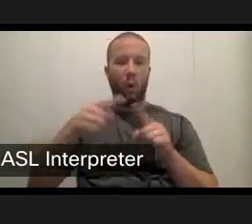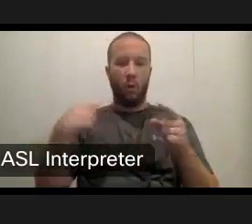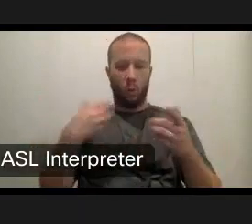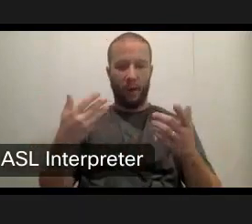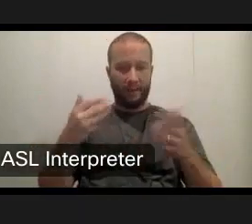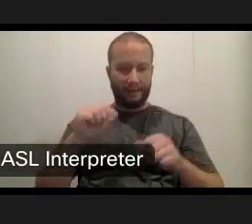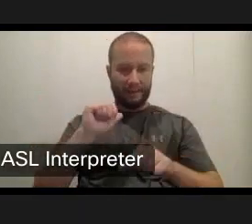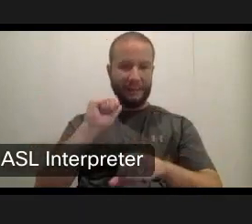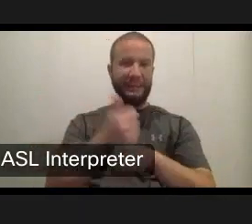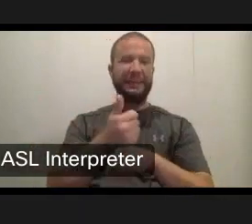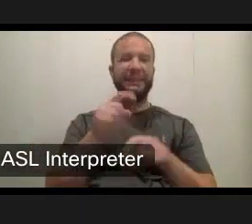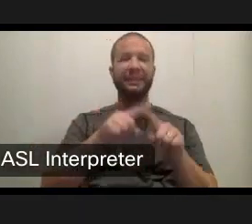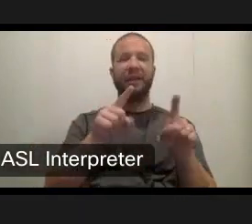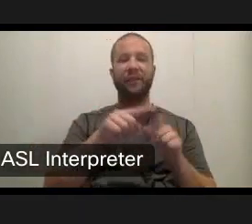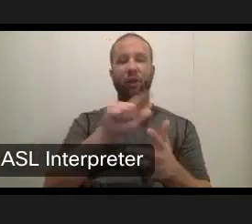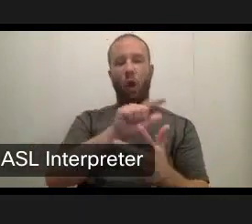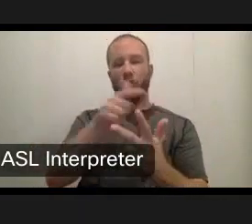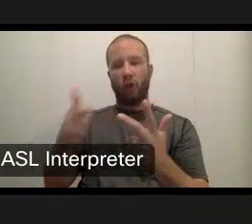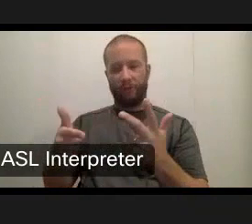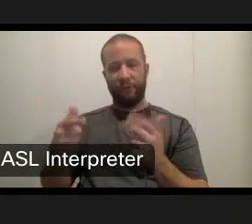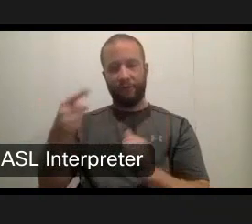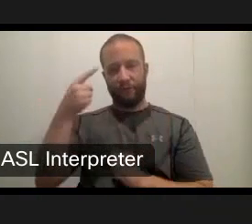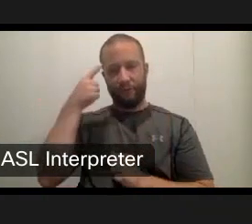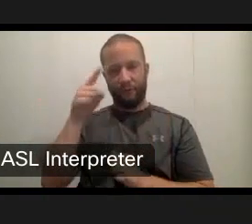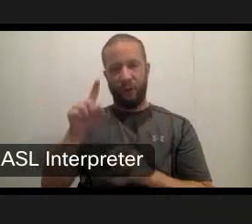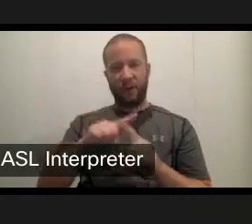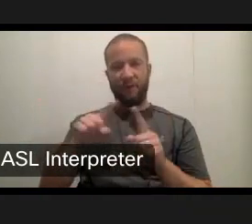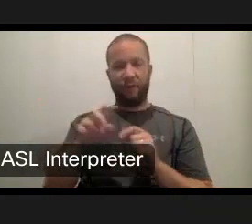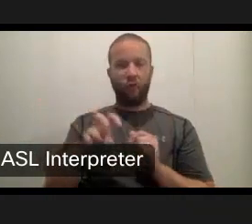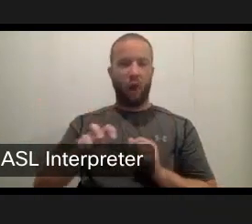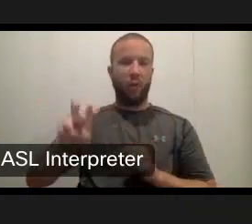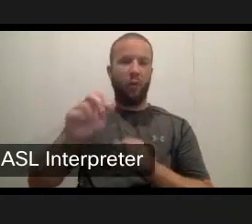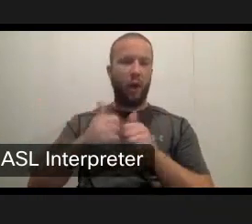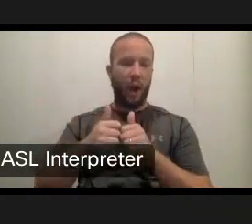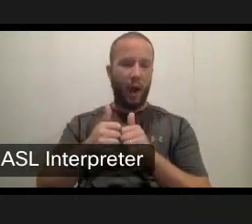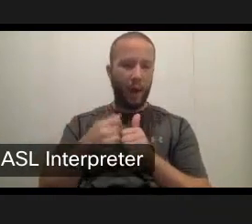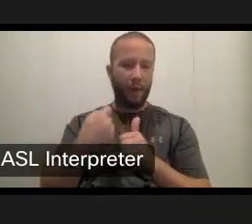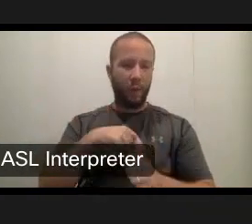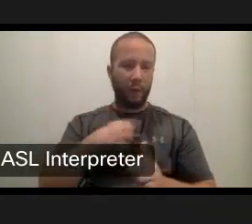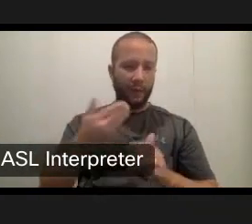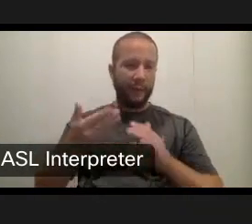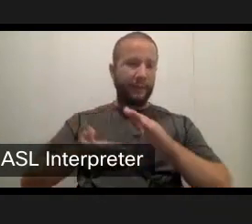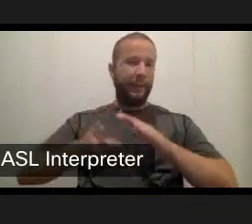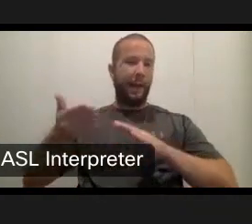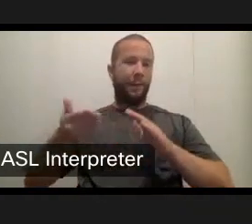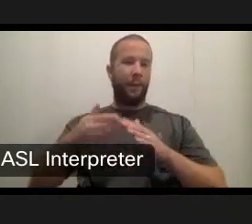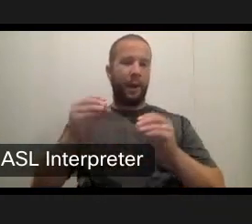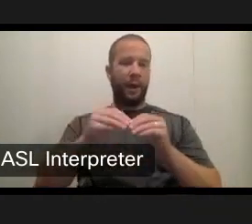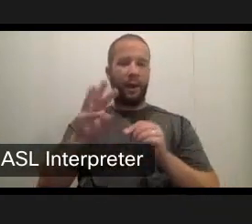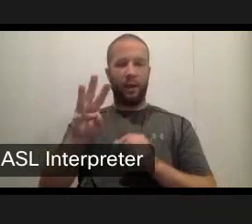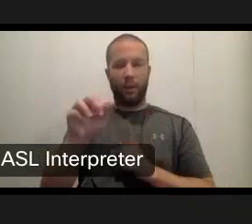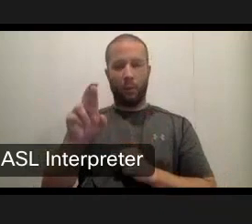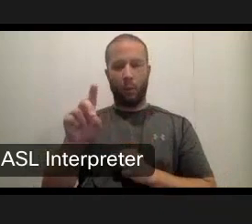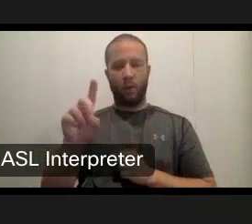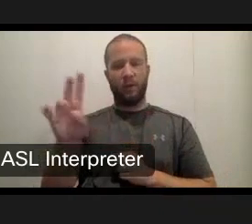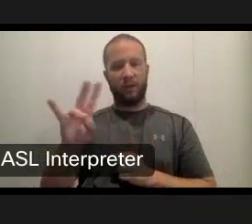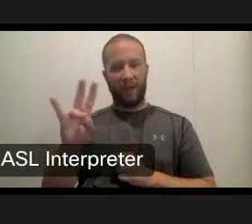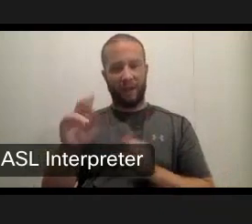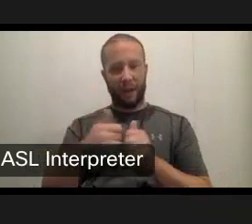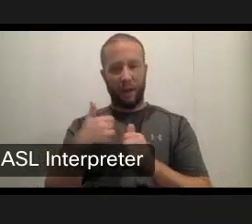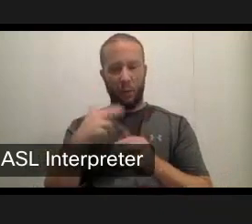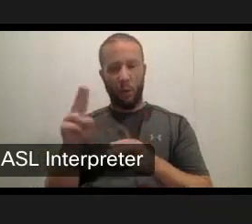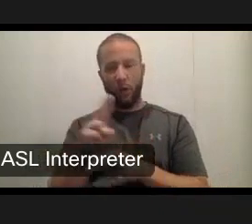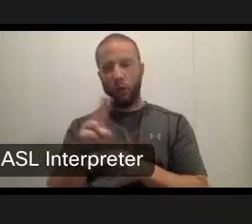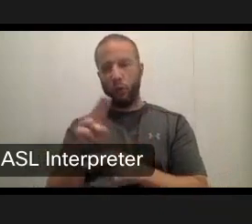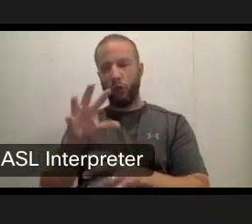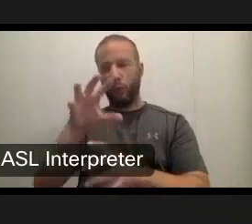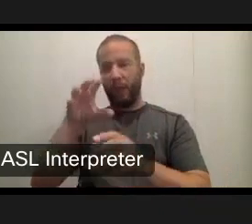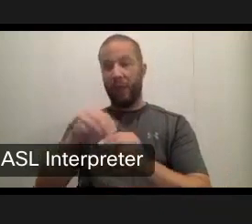different alternatives on um on how the word seven route could connect either within the route or to